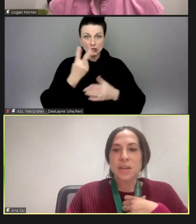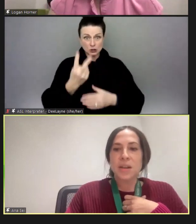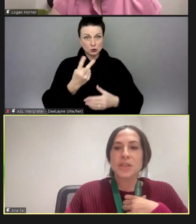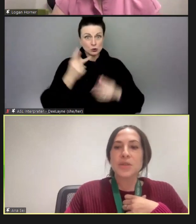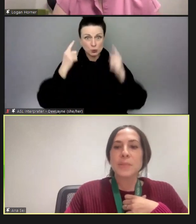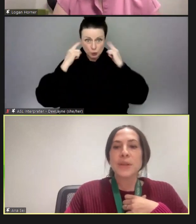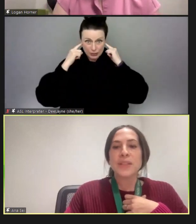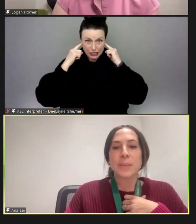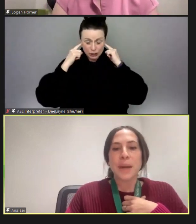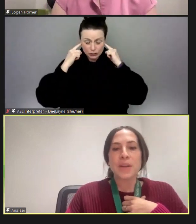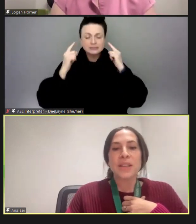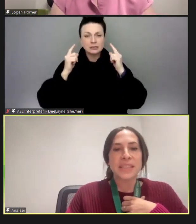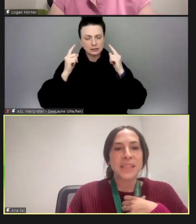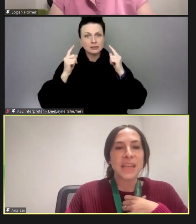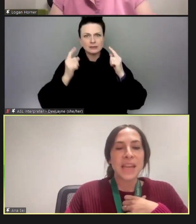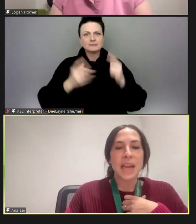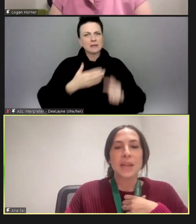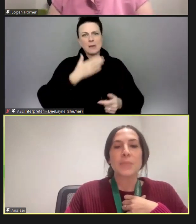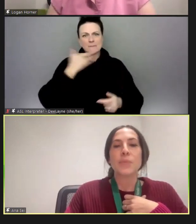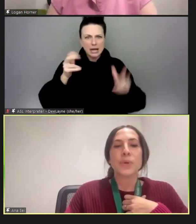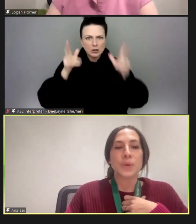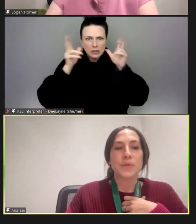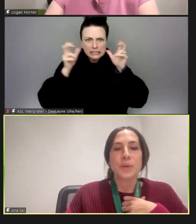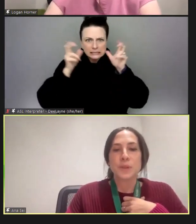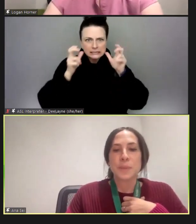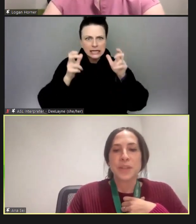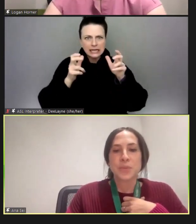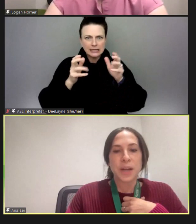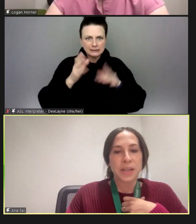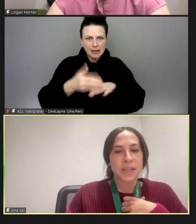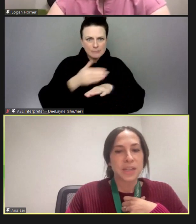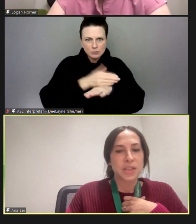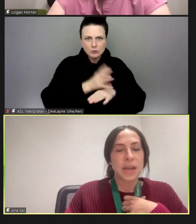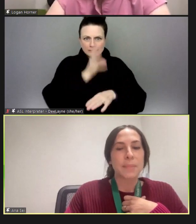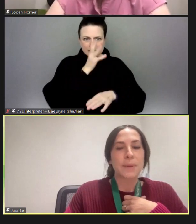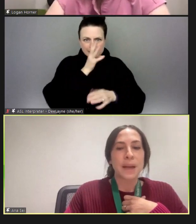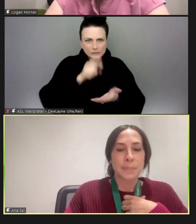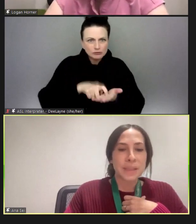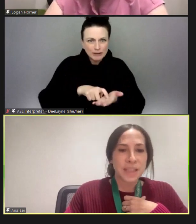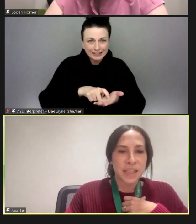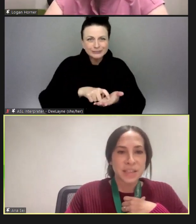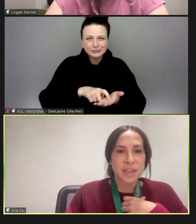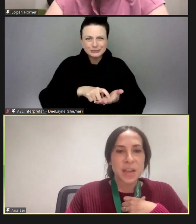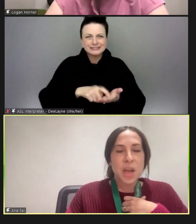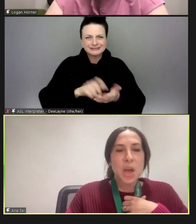contribute to better listening and